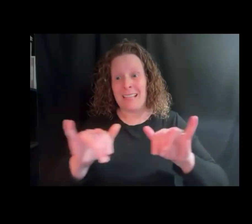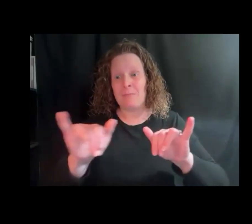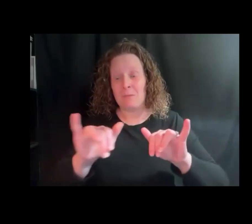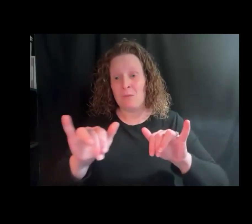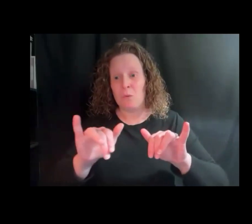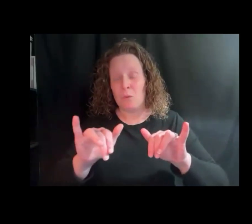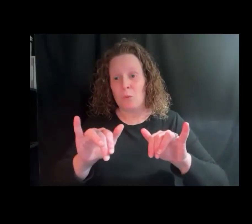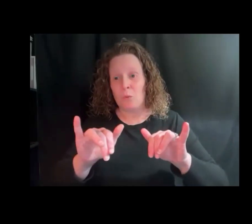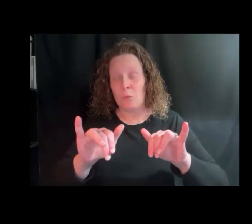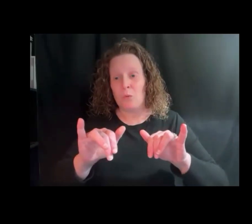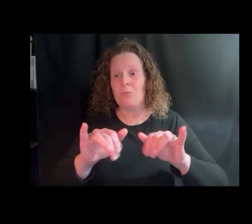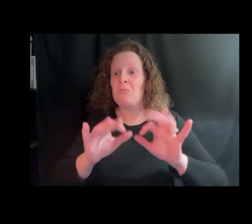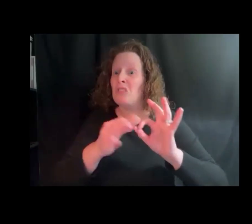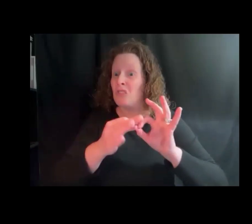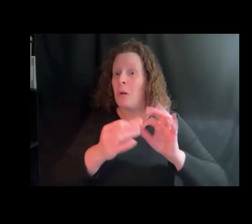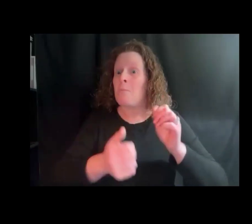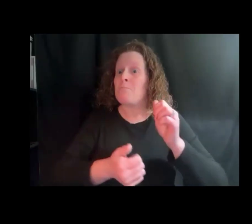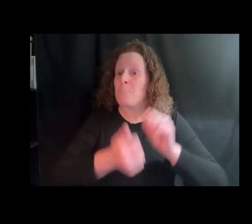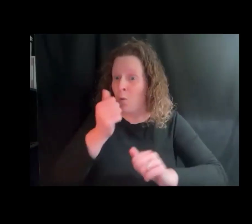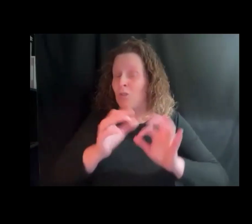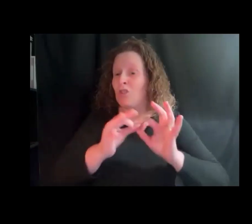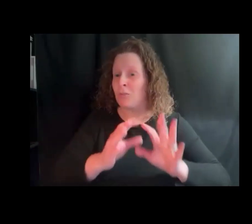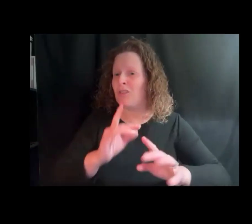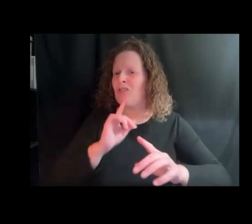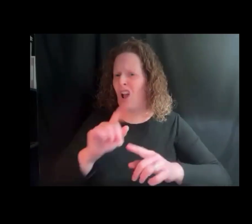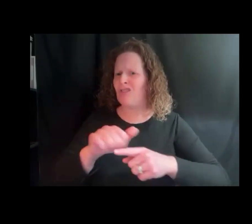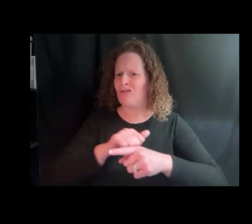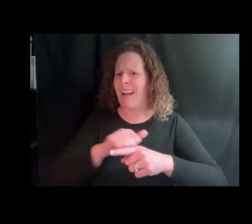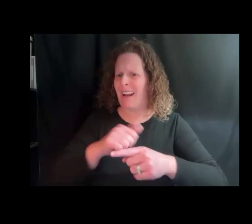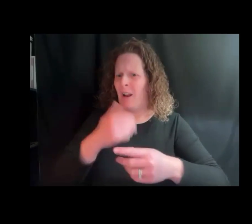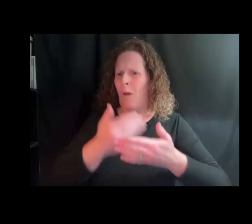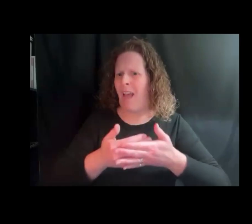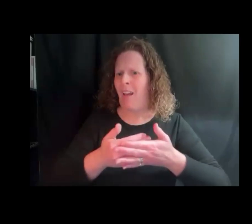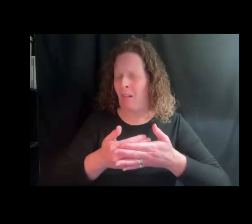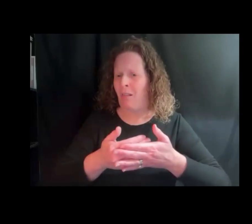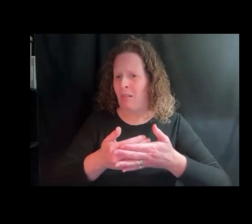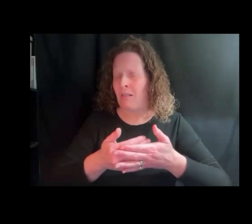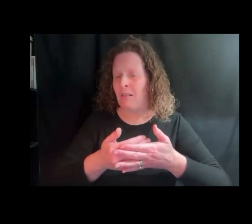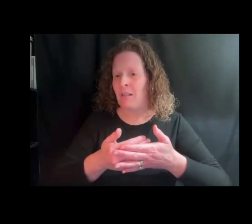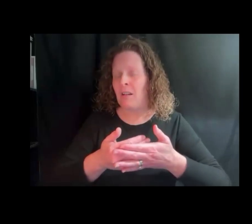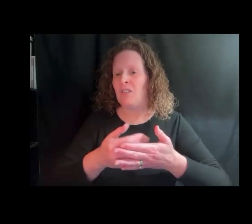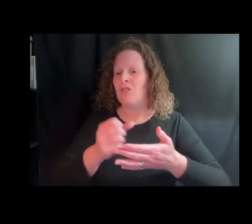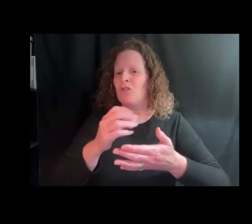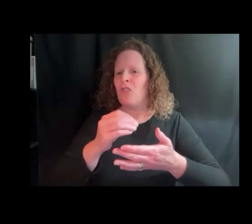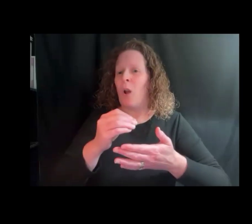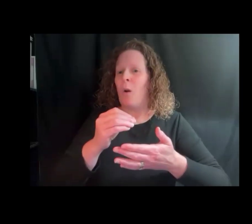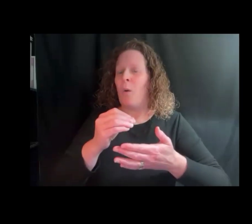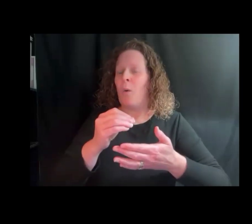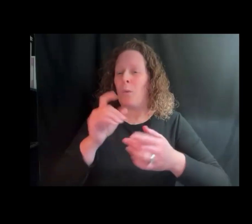processing two languages simultaneously as well as the student is right? So yes they're trained. It